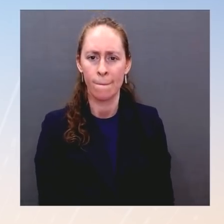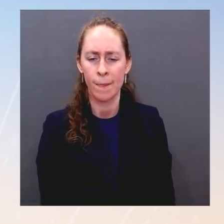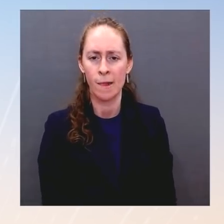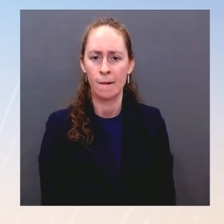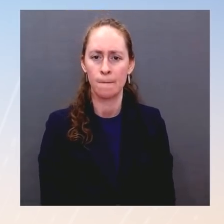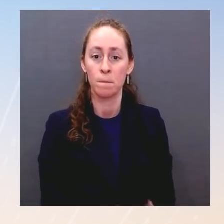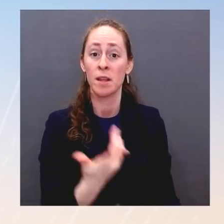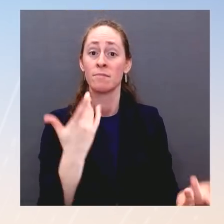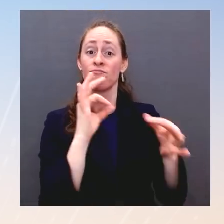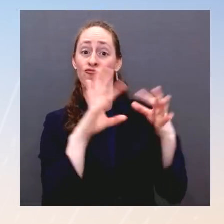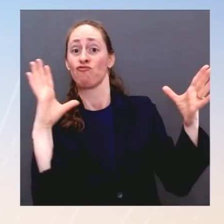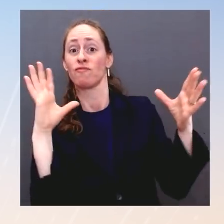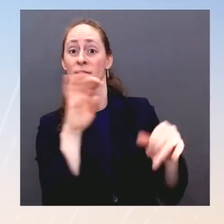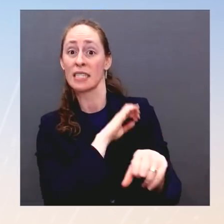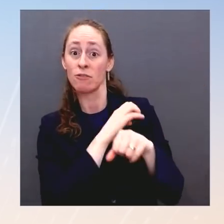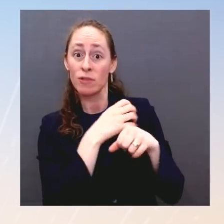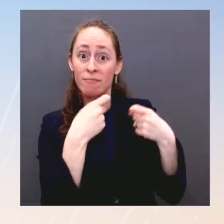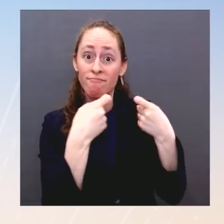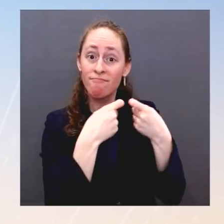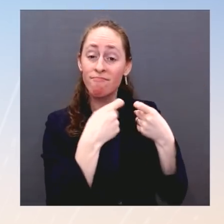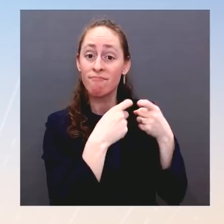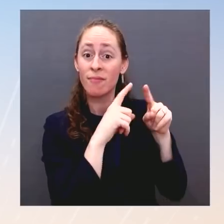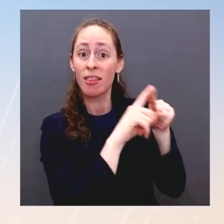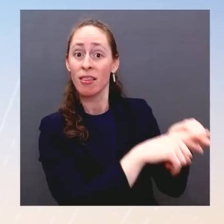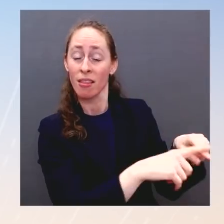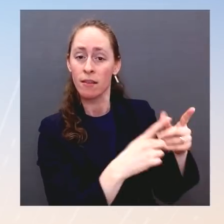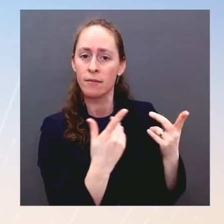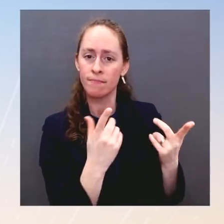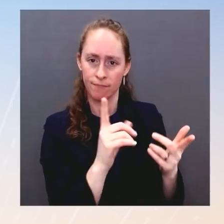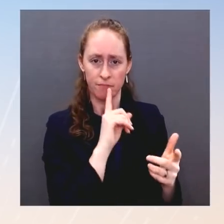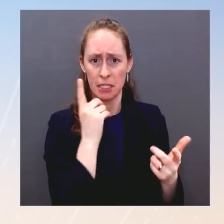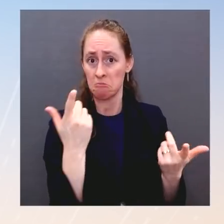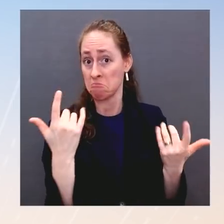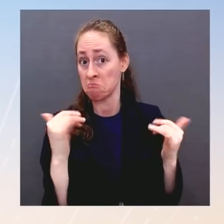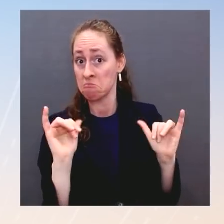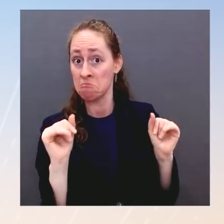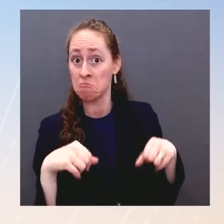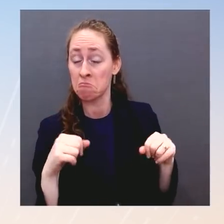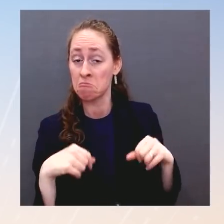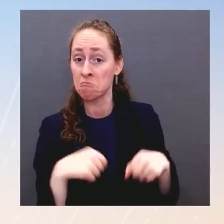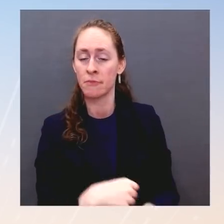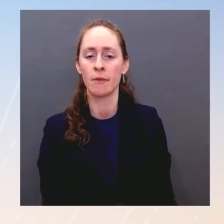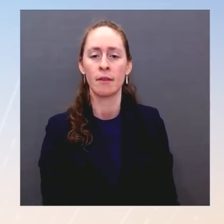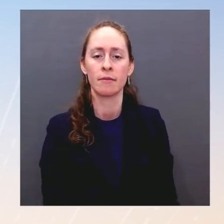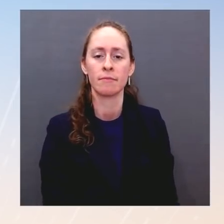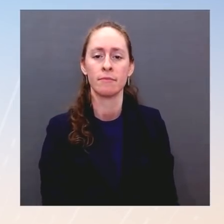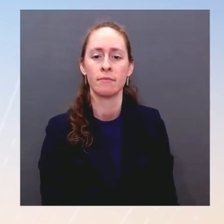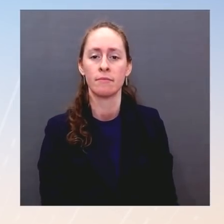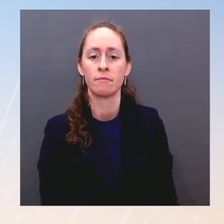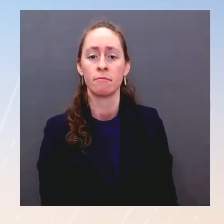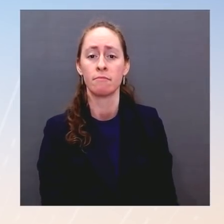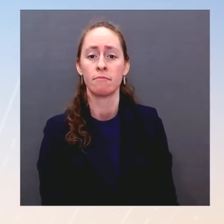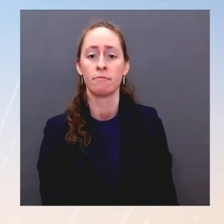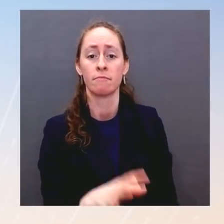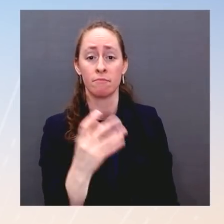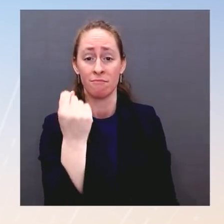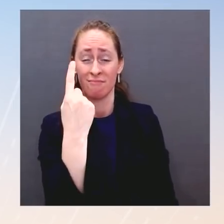our sanctions are designed to harm Russia's economy, not our economy, and that's a key balance that we're clearly trying to strike.